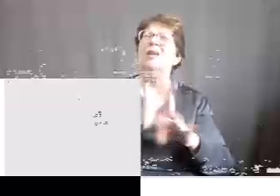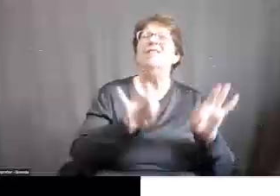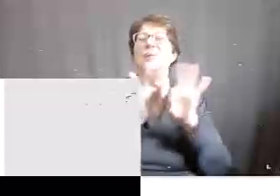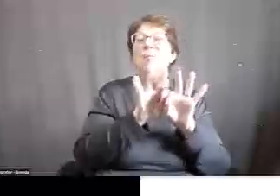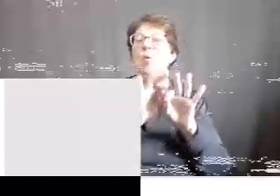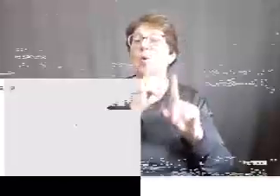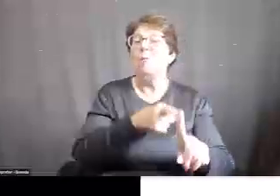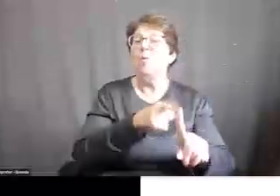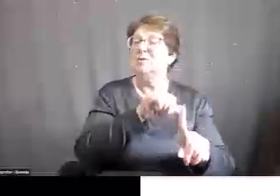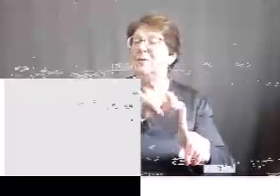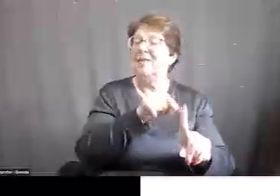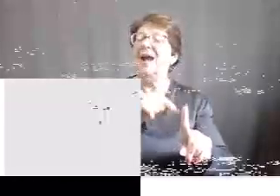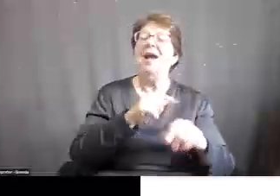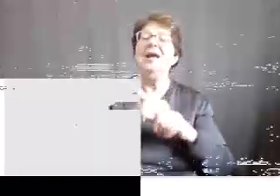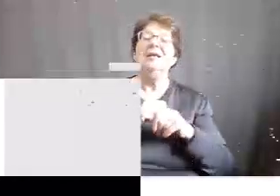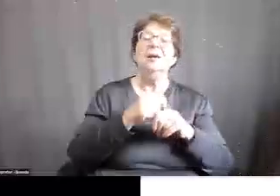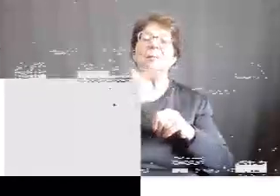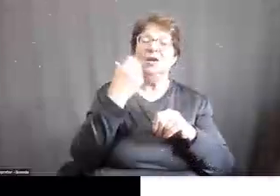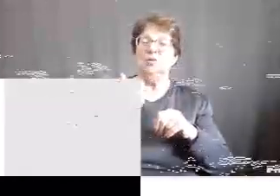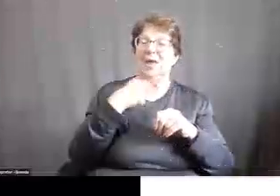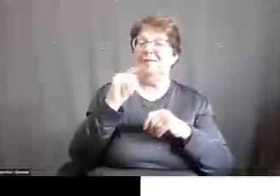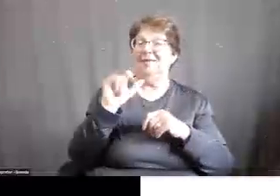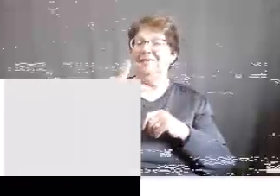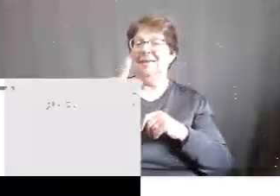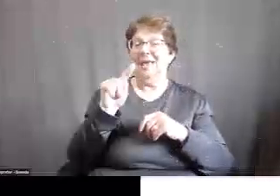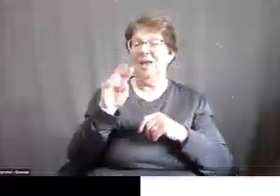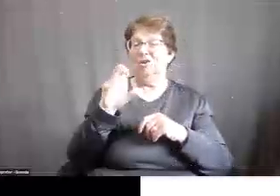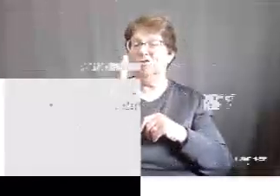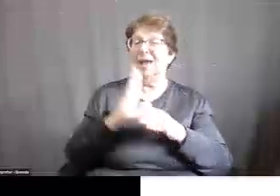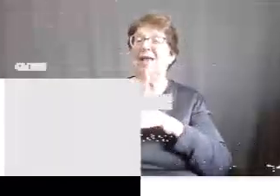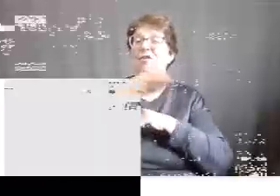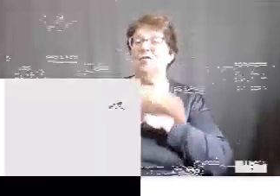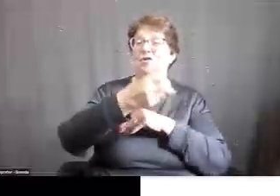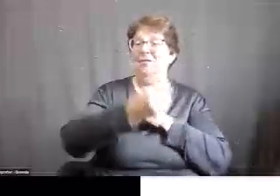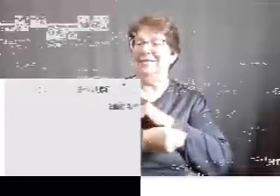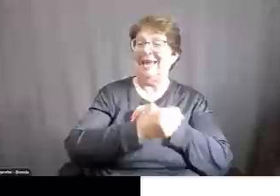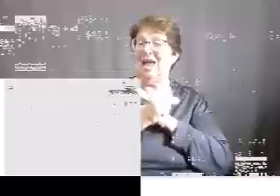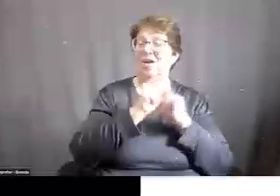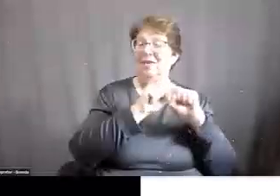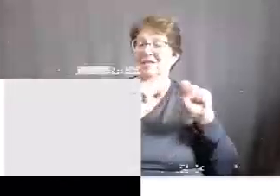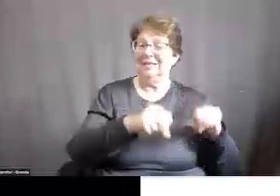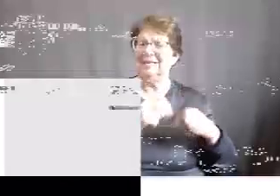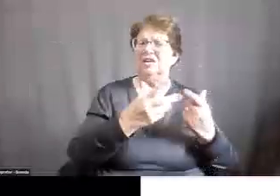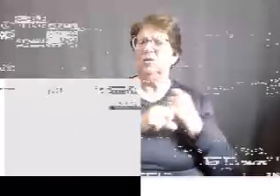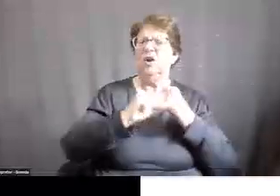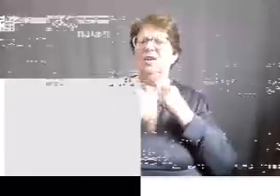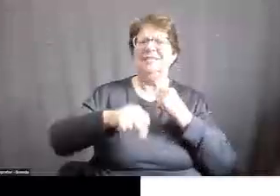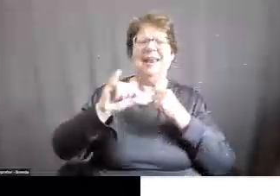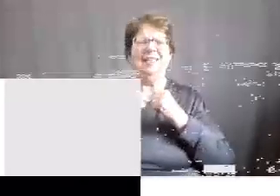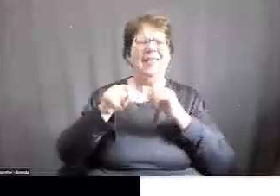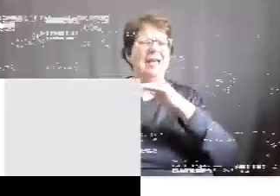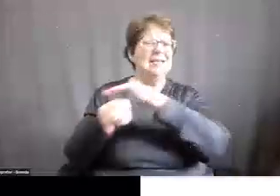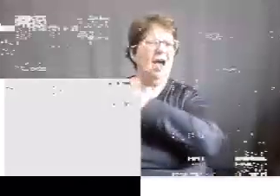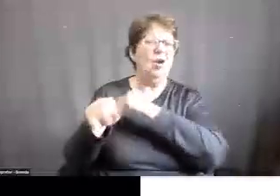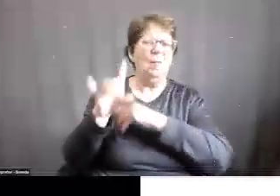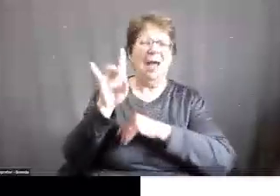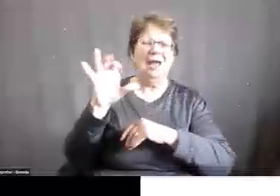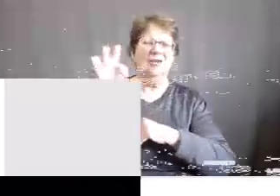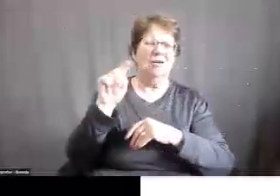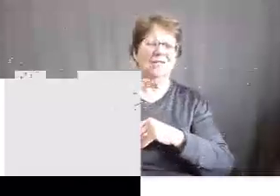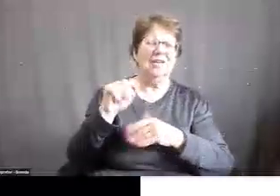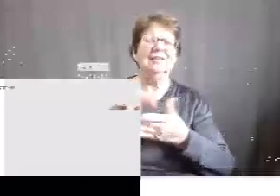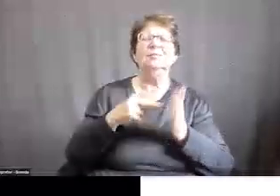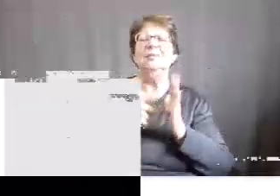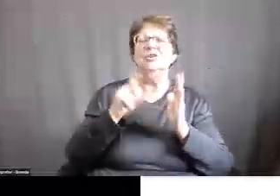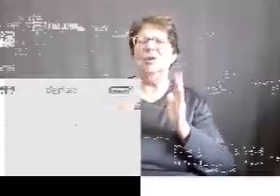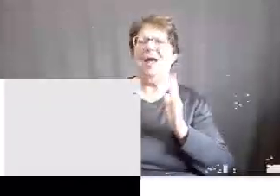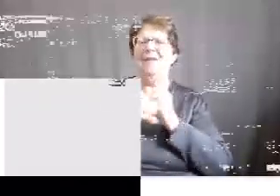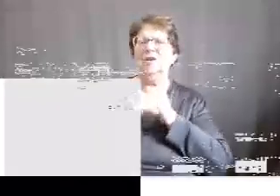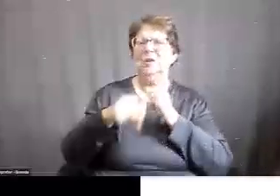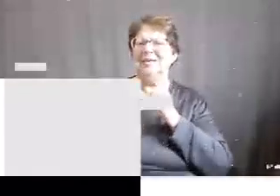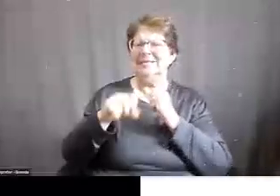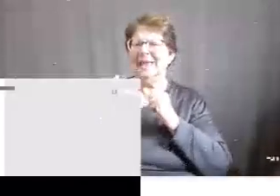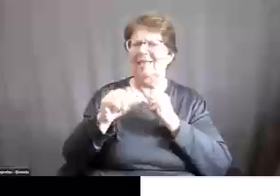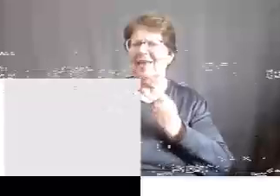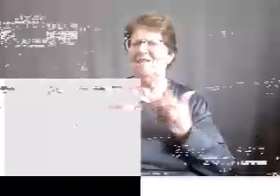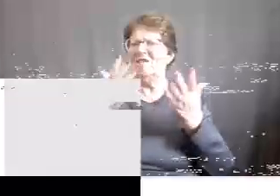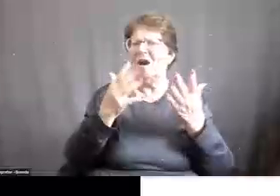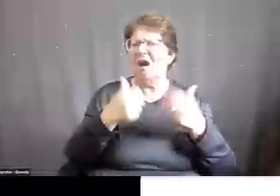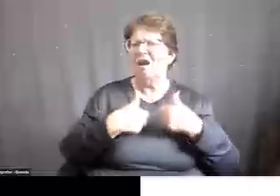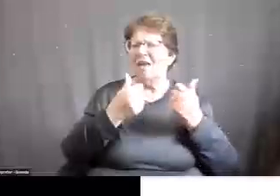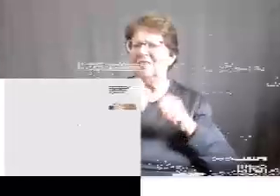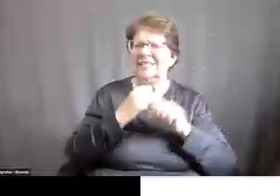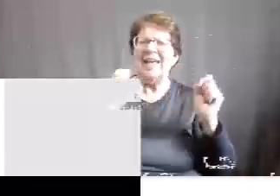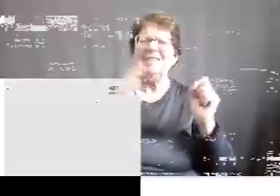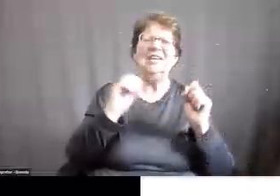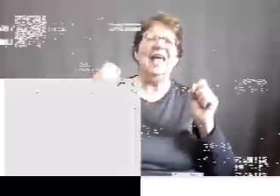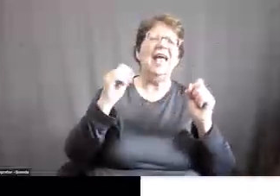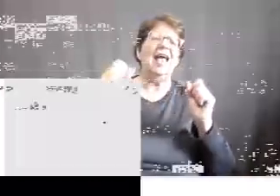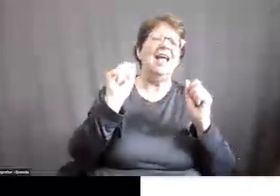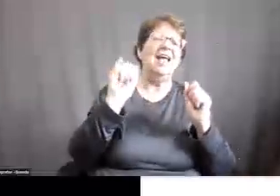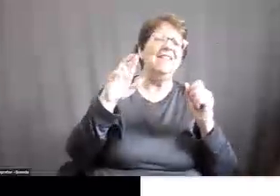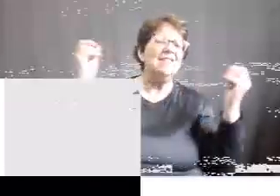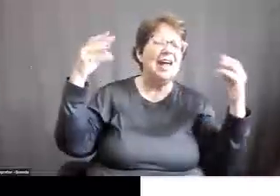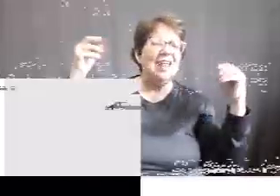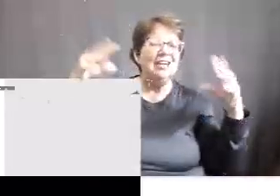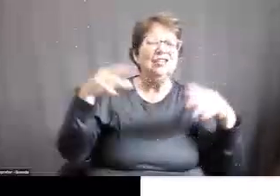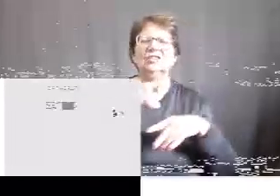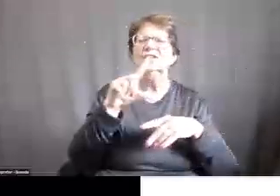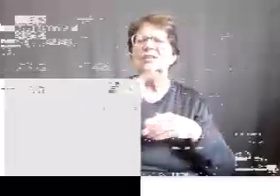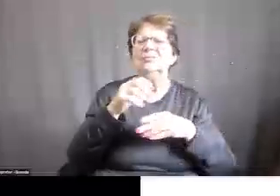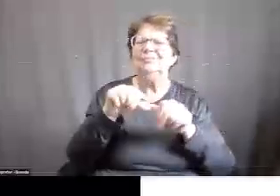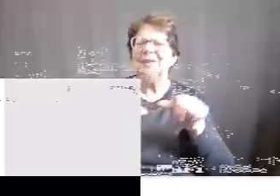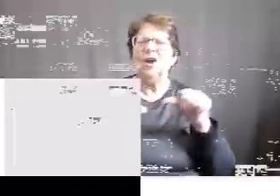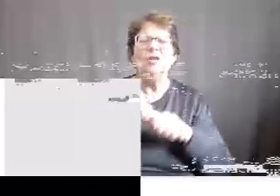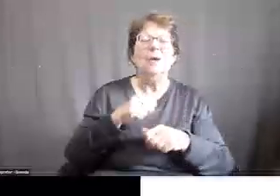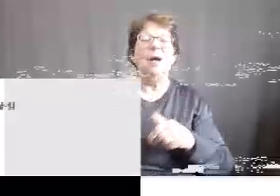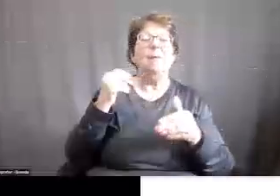Boardroom: Because we had the tail track and the crossover south of the station, we're essentially extending the tunnel by 800 feet, and so you need to extend the fire life safety and the ventilation zones. But by bringing the tunnel to the end of the station platform.